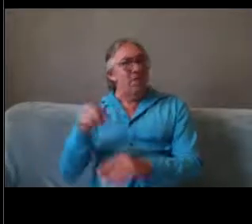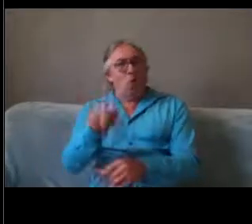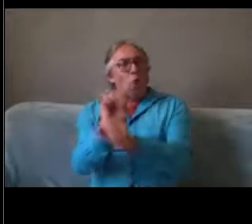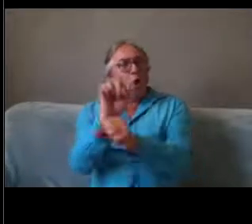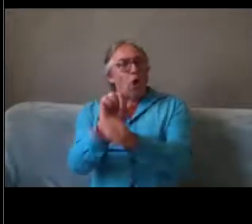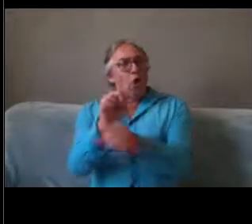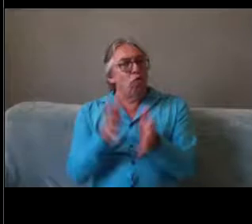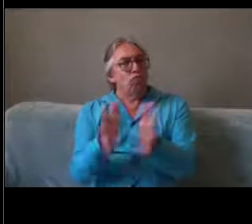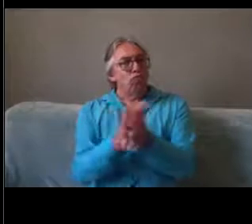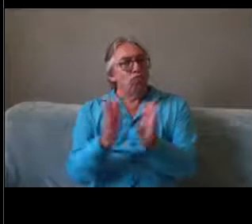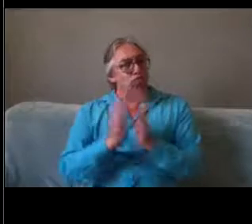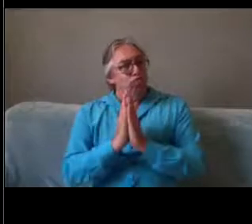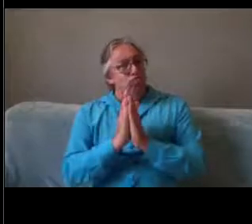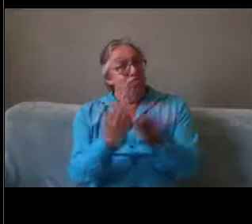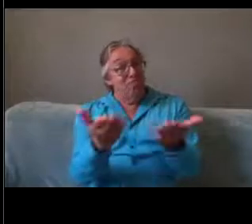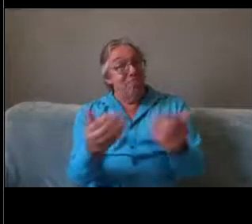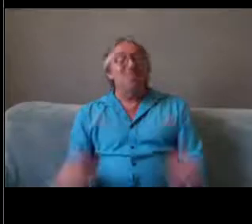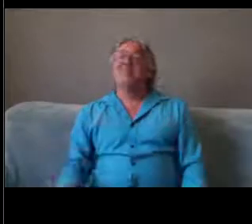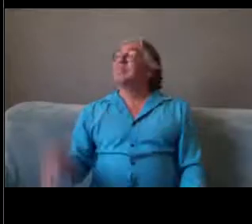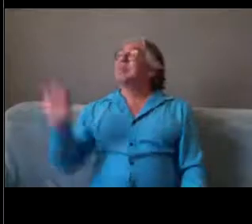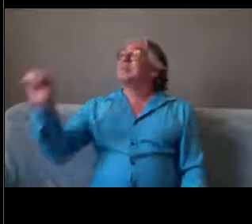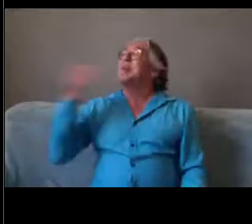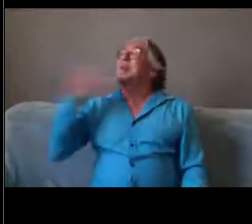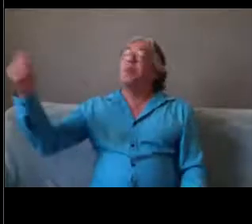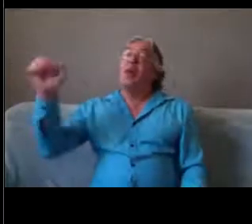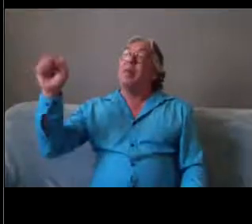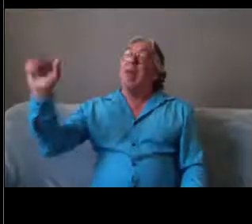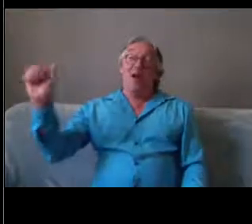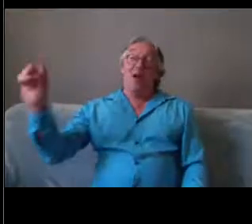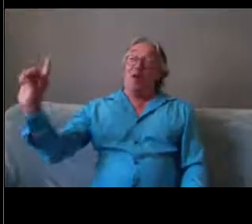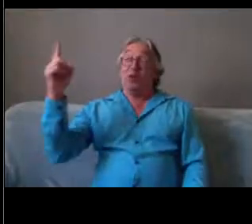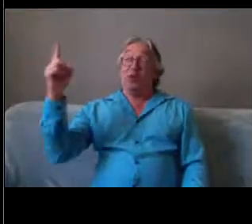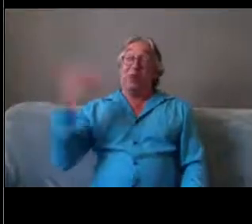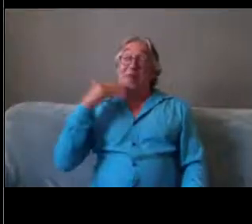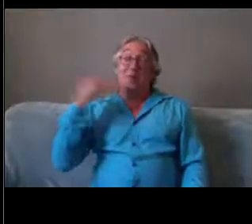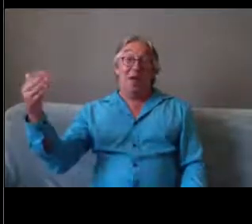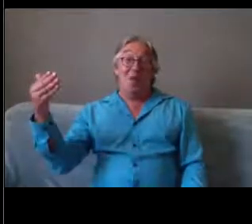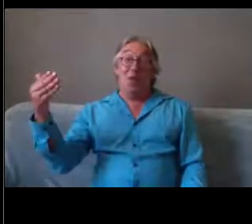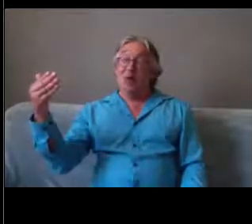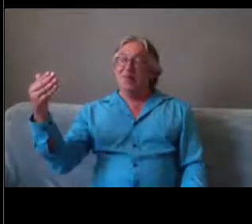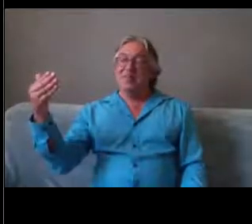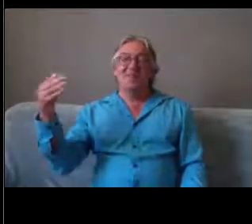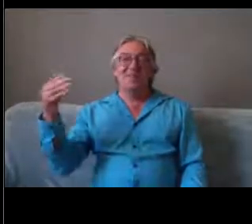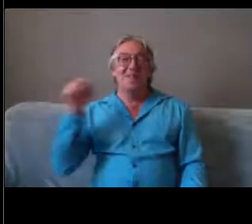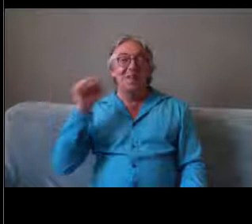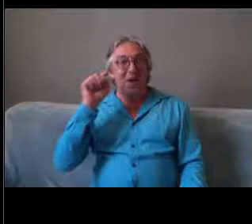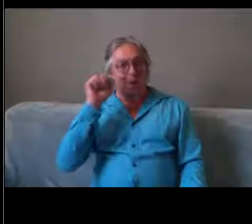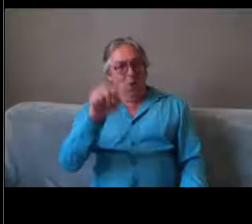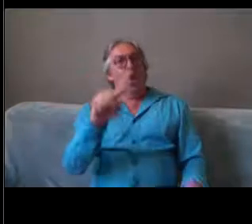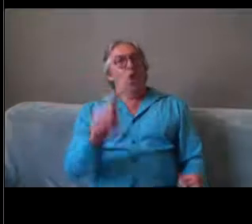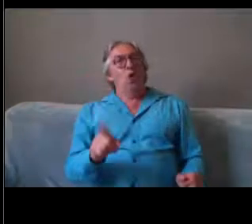for other documents as applications, the programme guides,